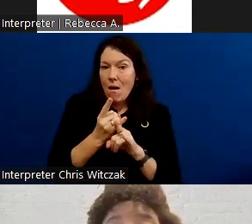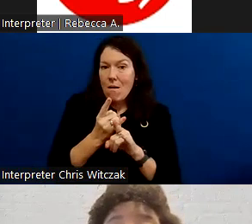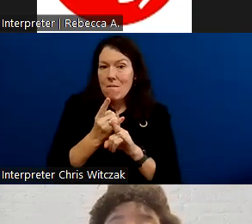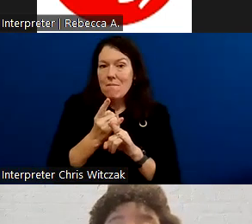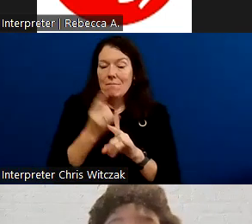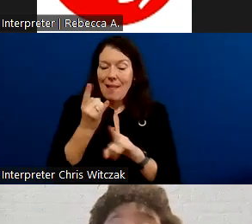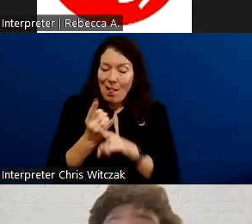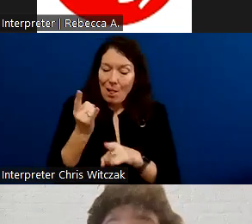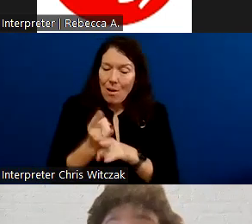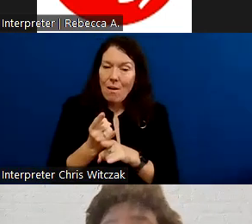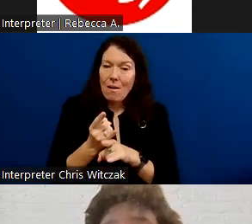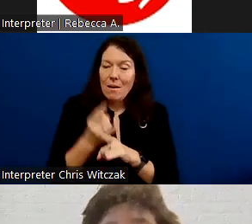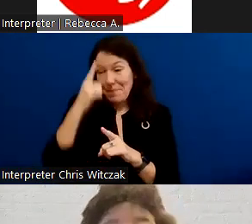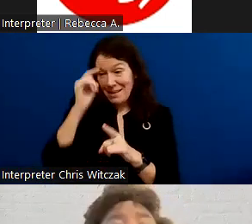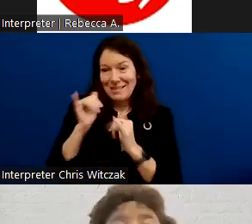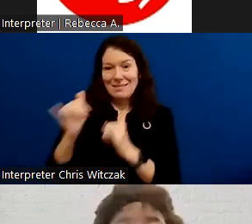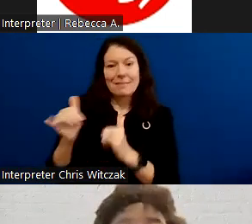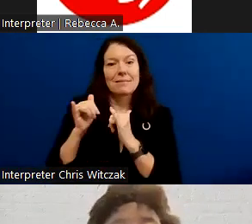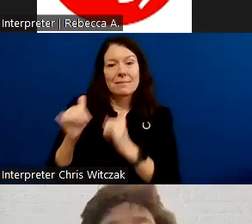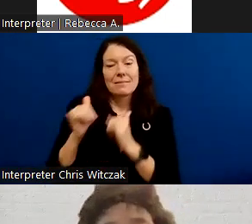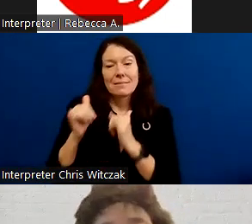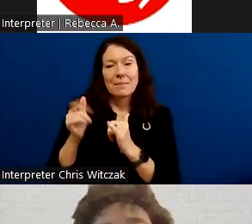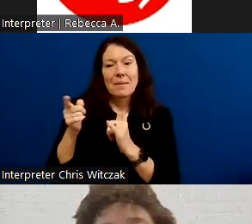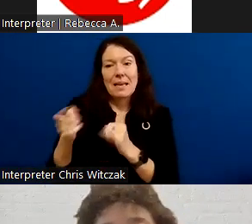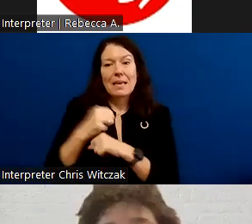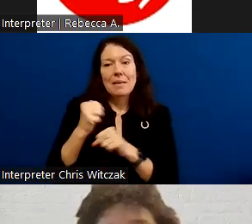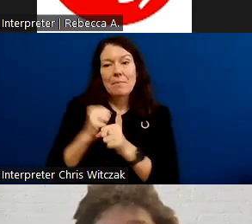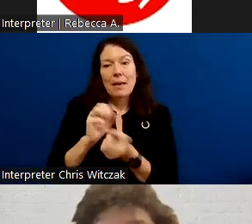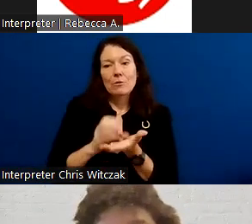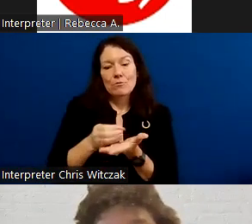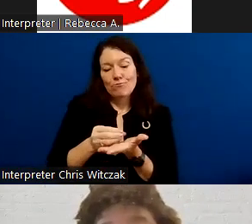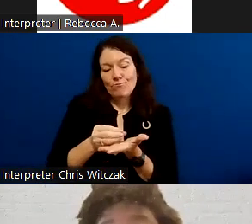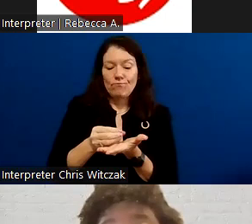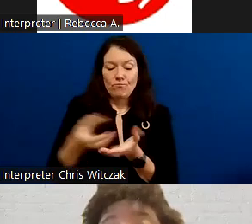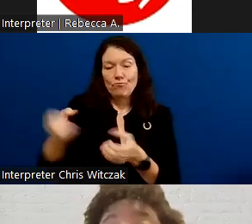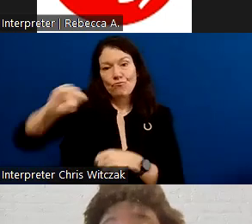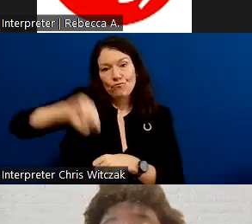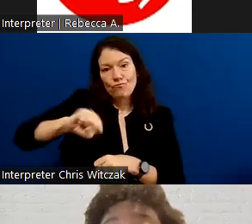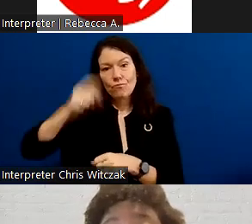because this is what he drinks and he makes the drinks for both of them and encourages